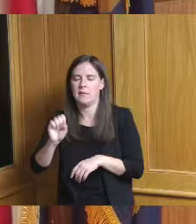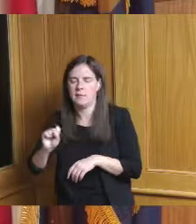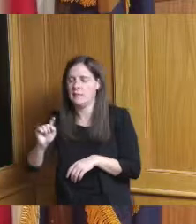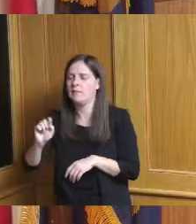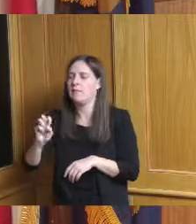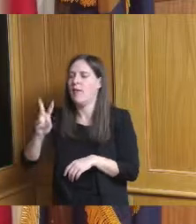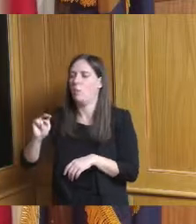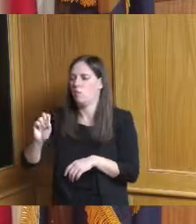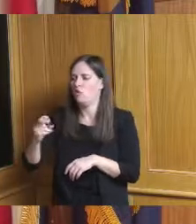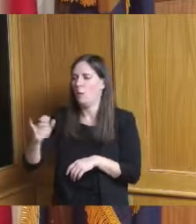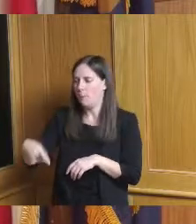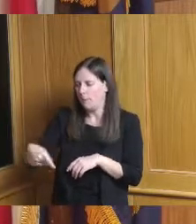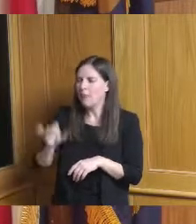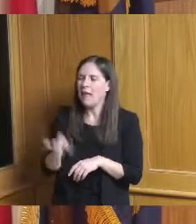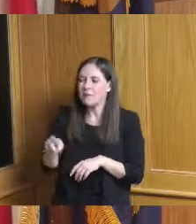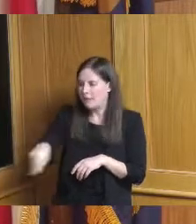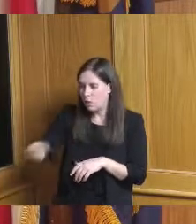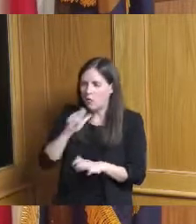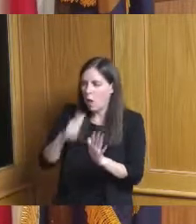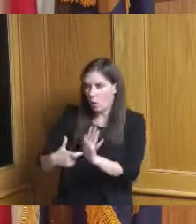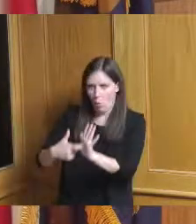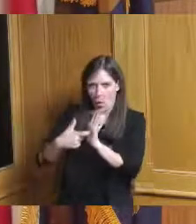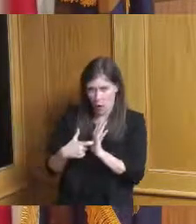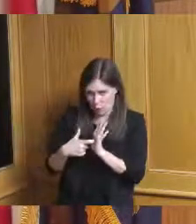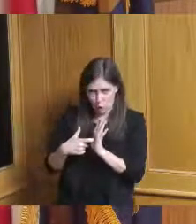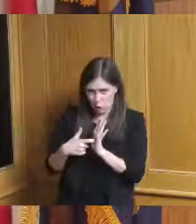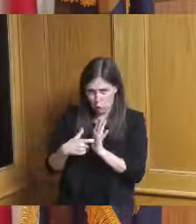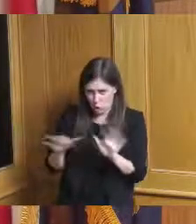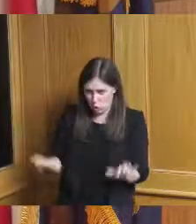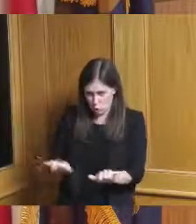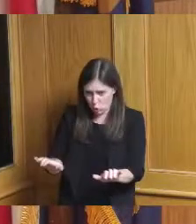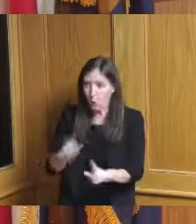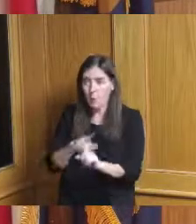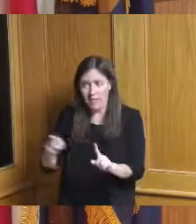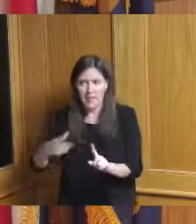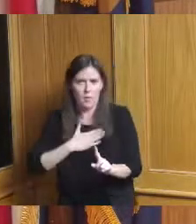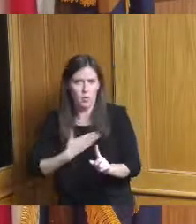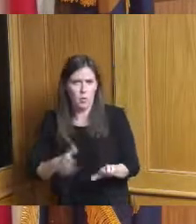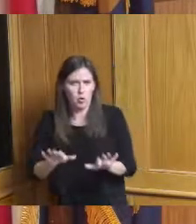they're not required to do it but they are doing it why are they not required